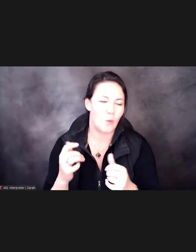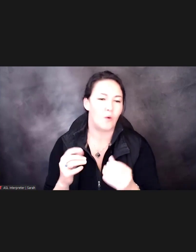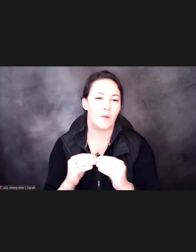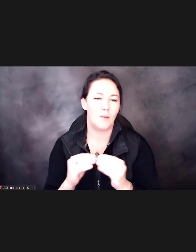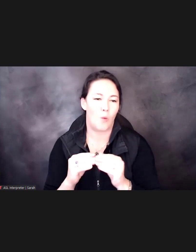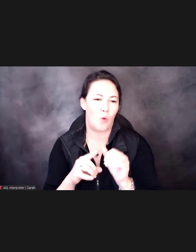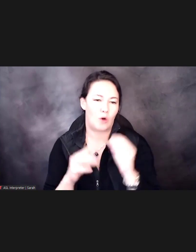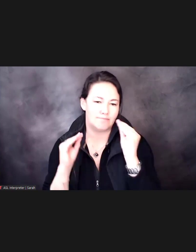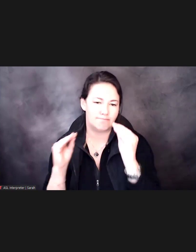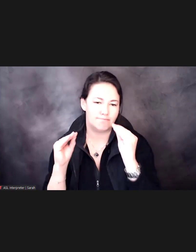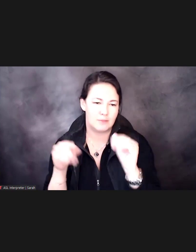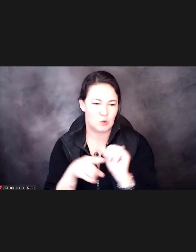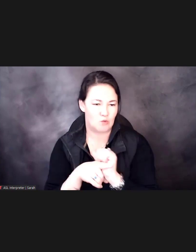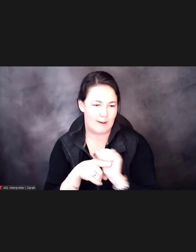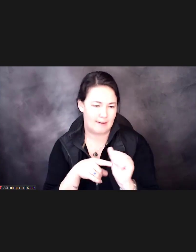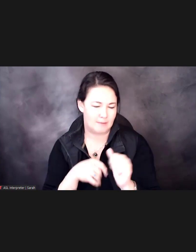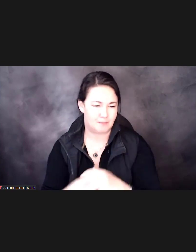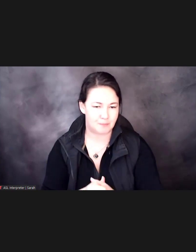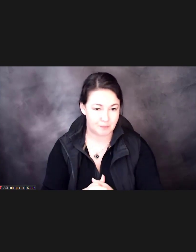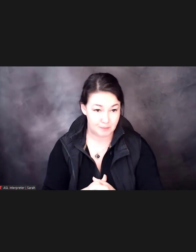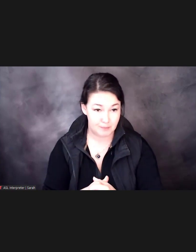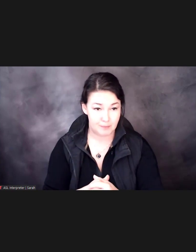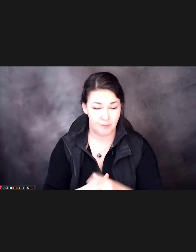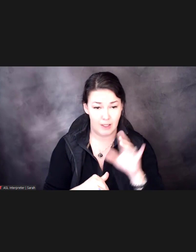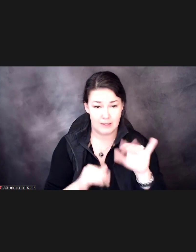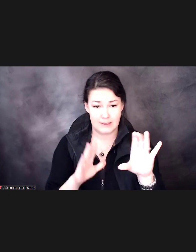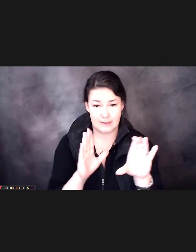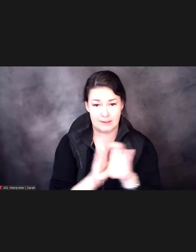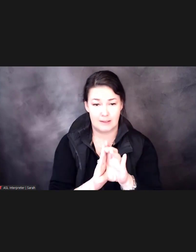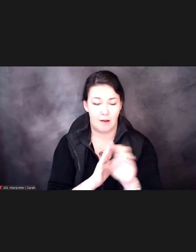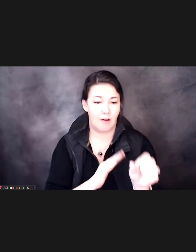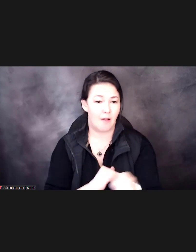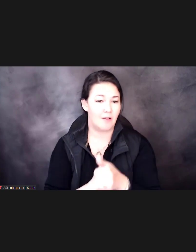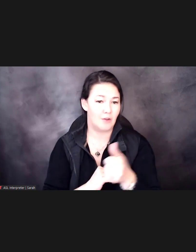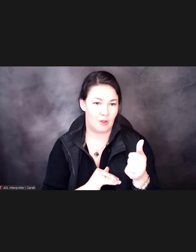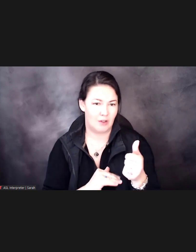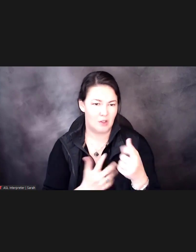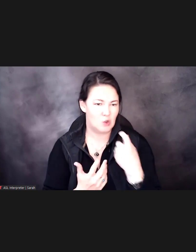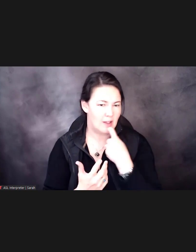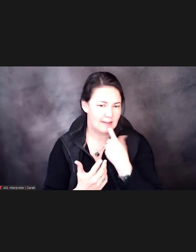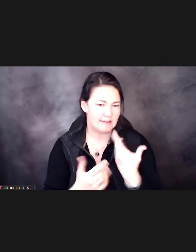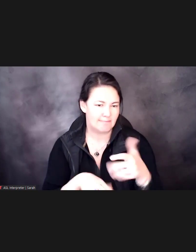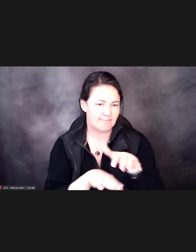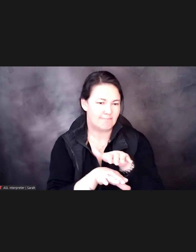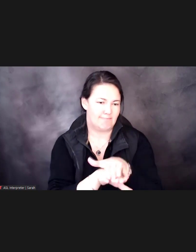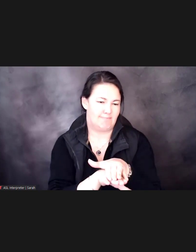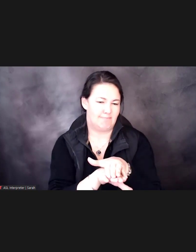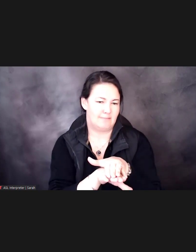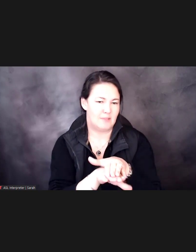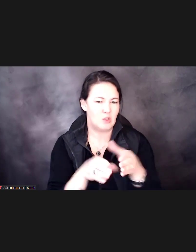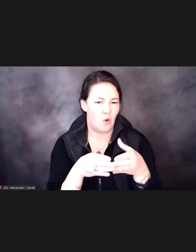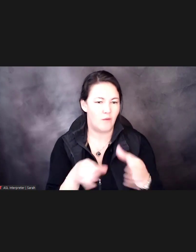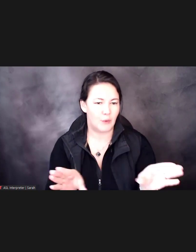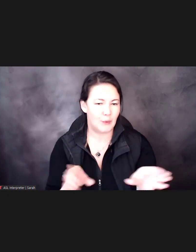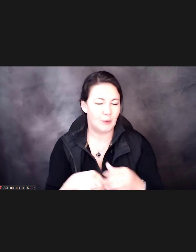some follow-up training. So, this is another illustration, just overviewing what I just said,